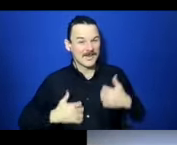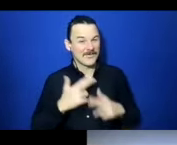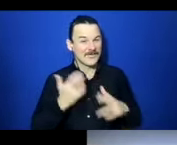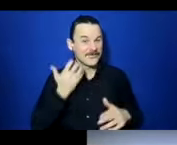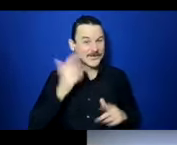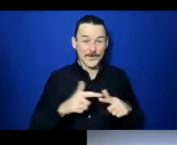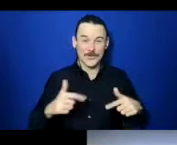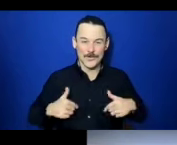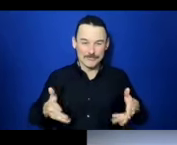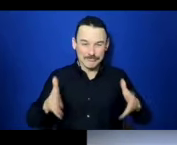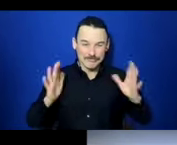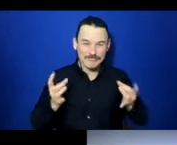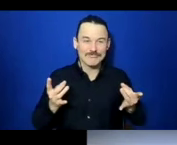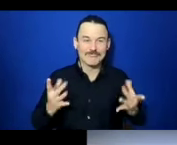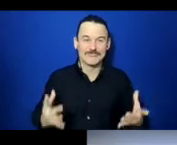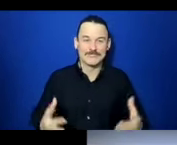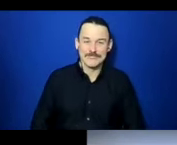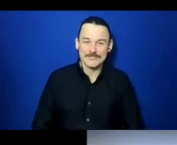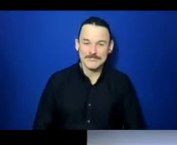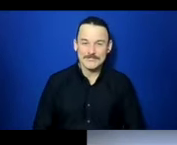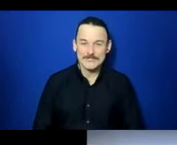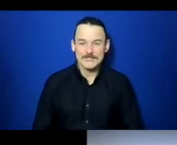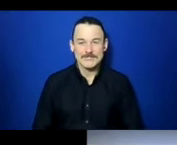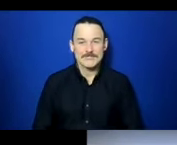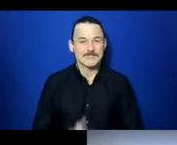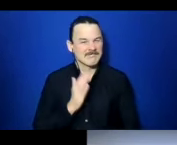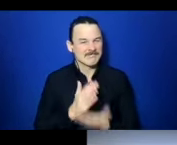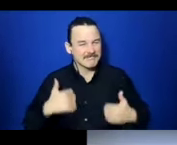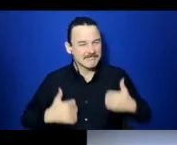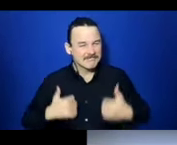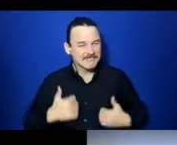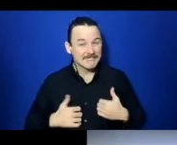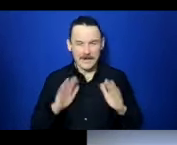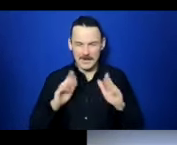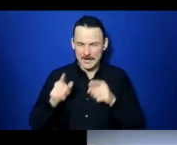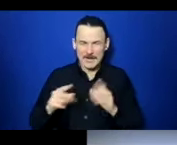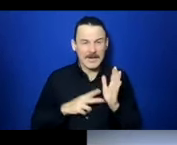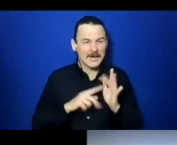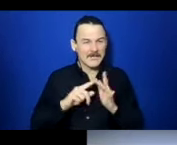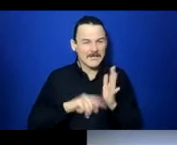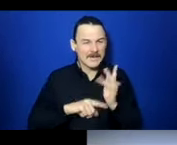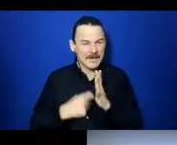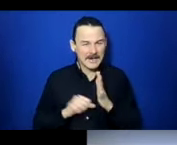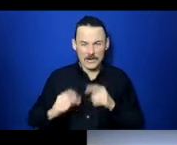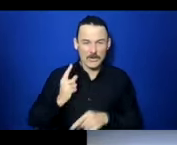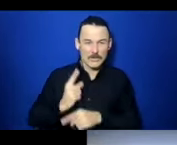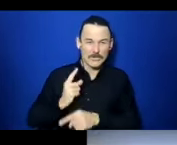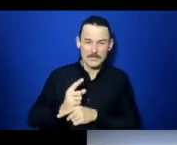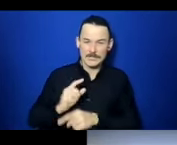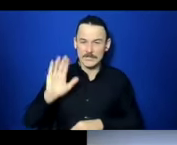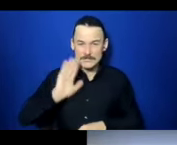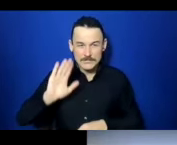[Pete] That's exciting. And to Victor's point as well, when you know, when it comes down to